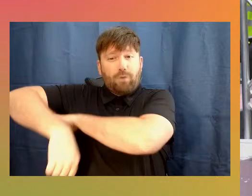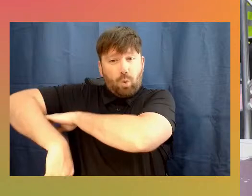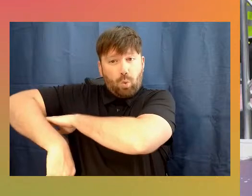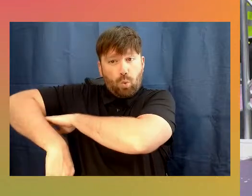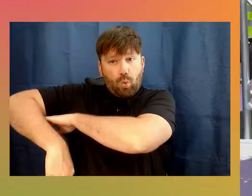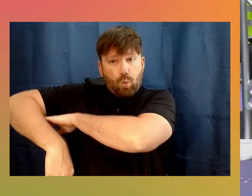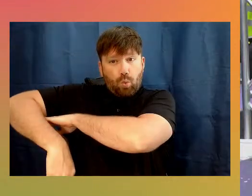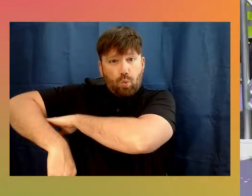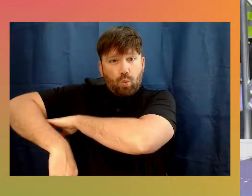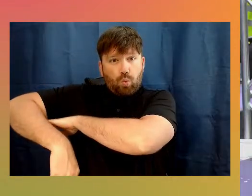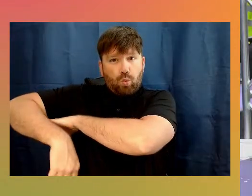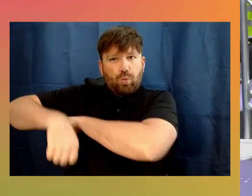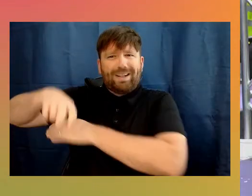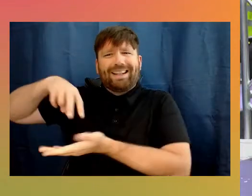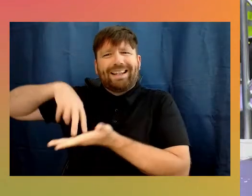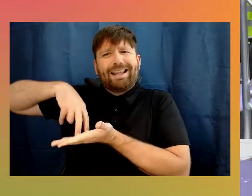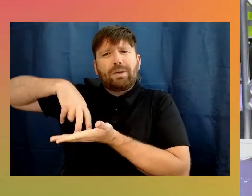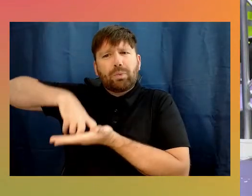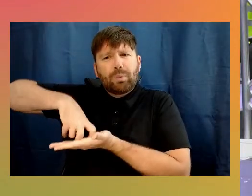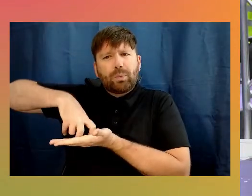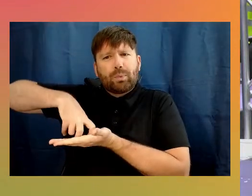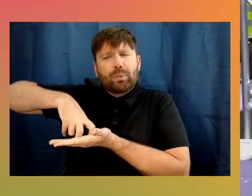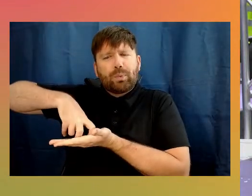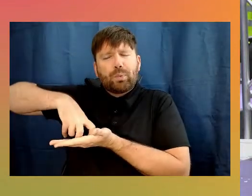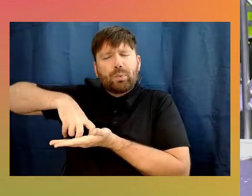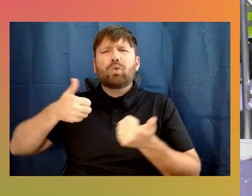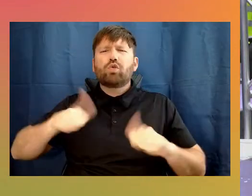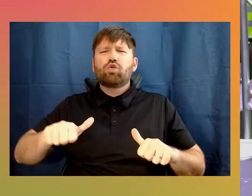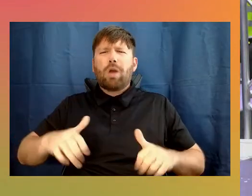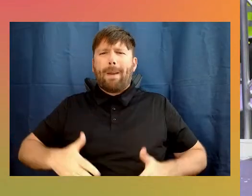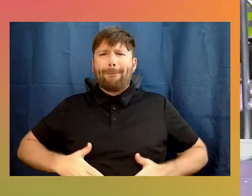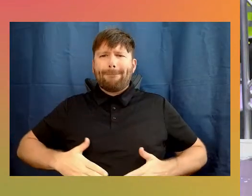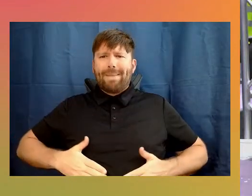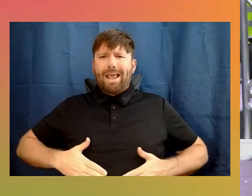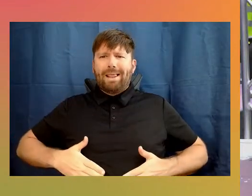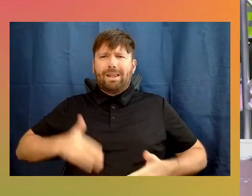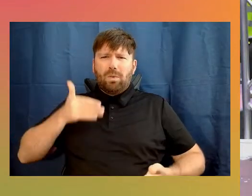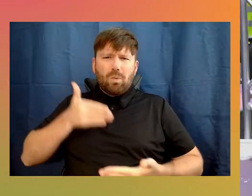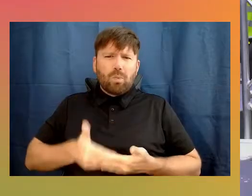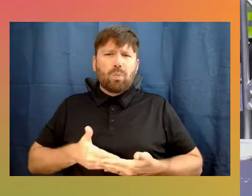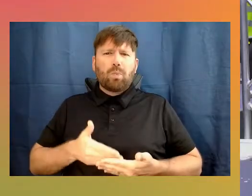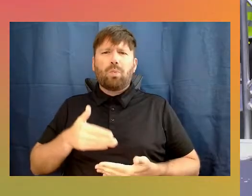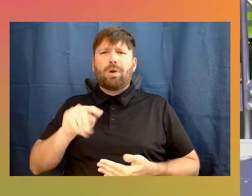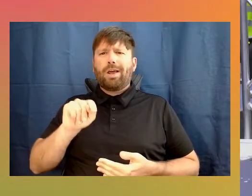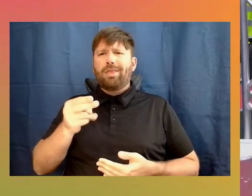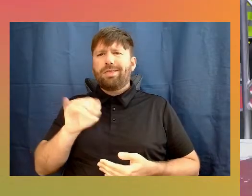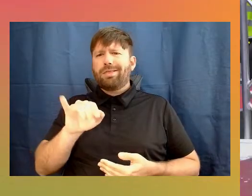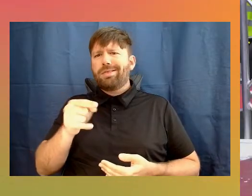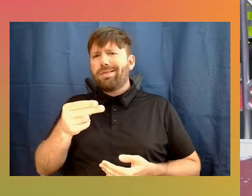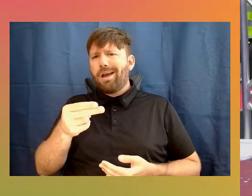THIS TIME FIND A STANDING